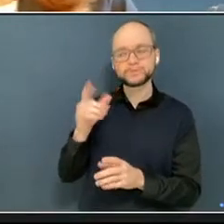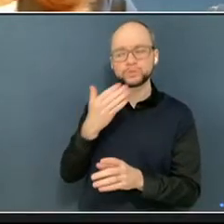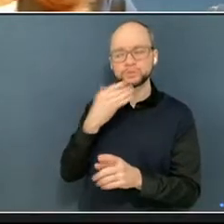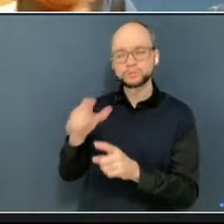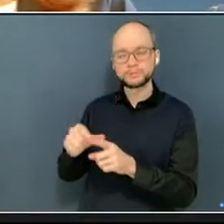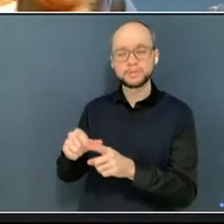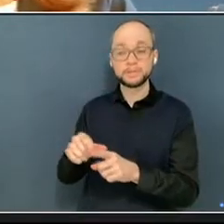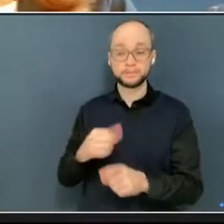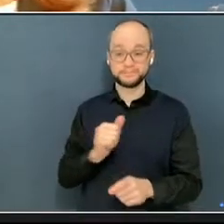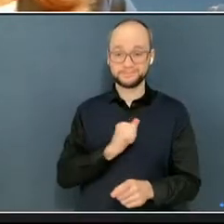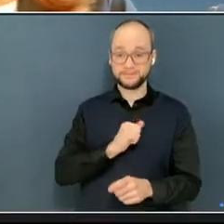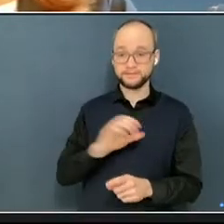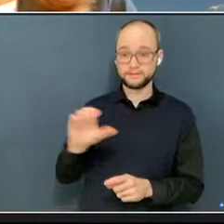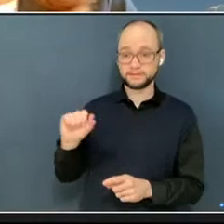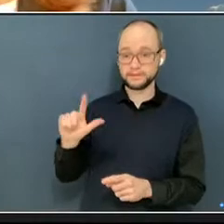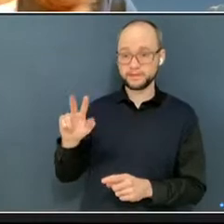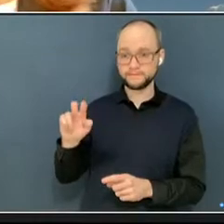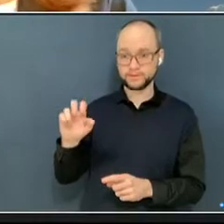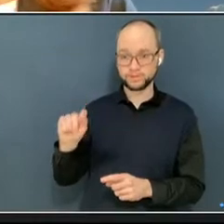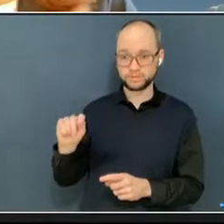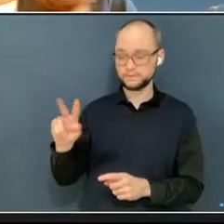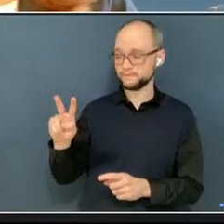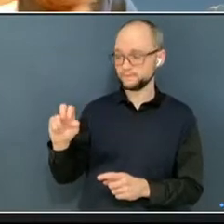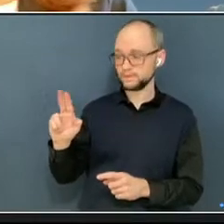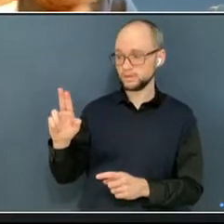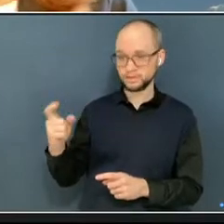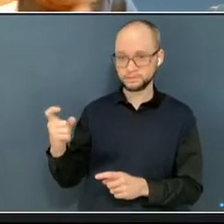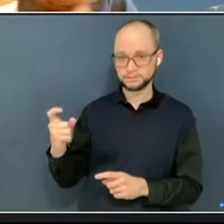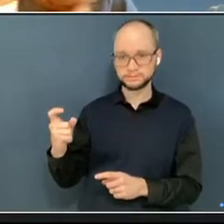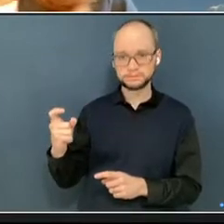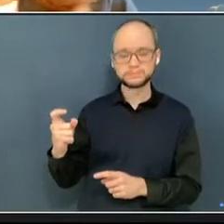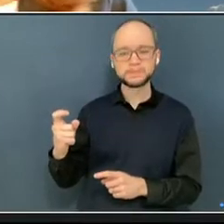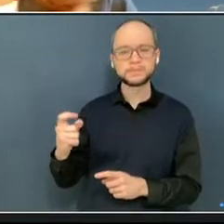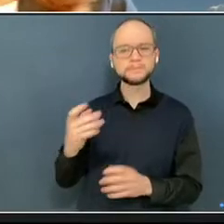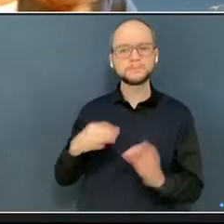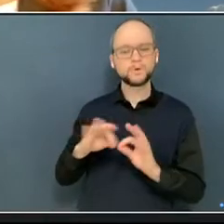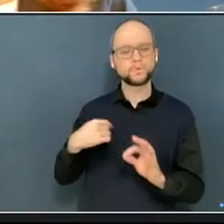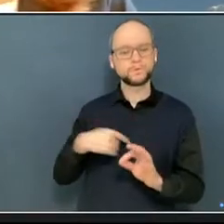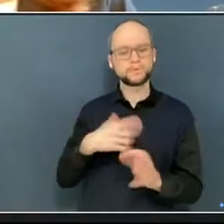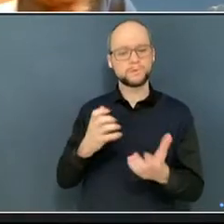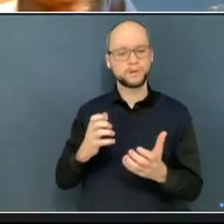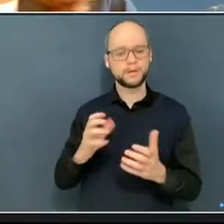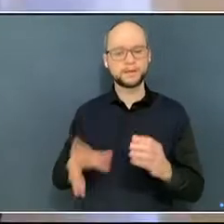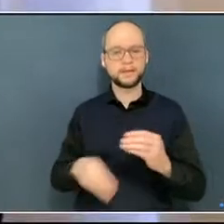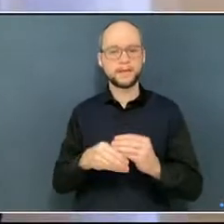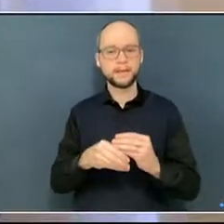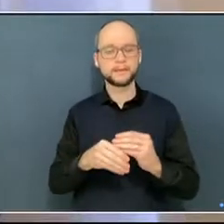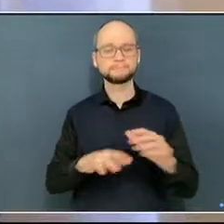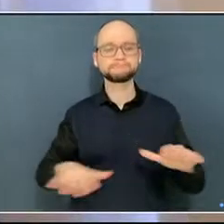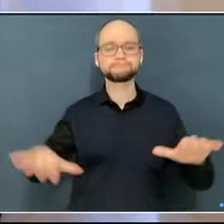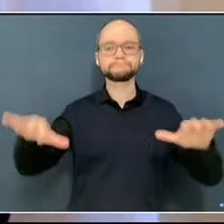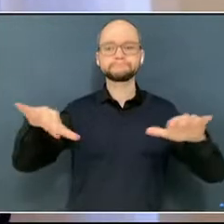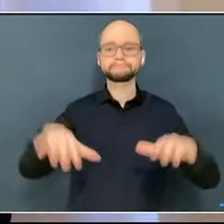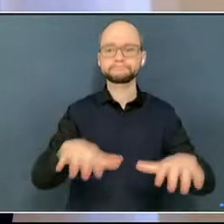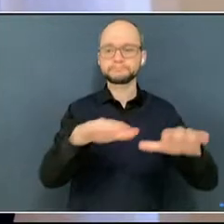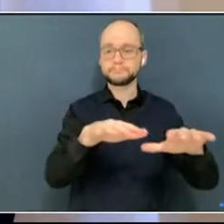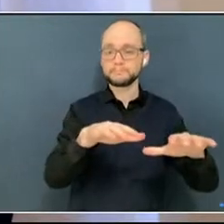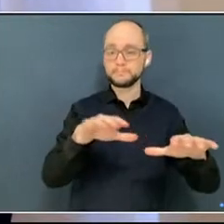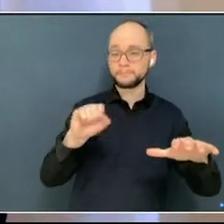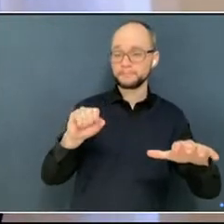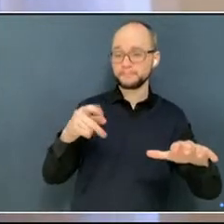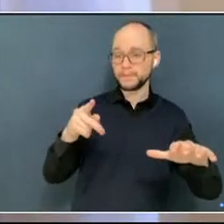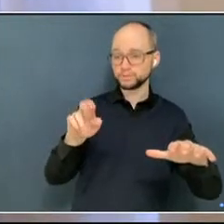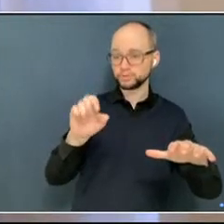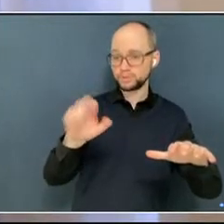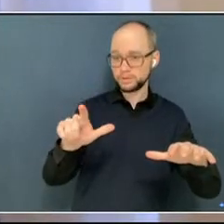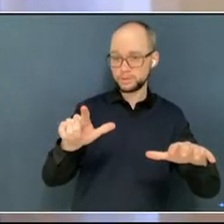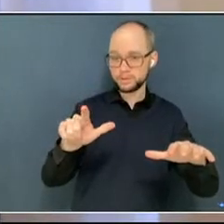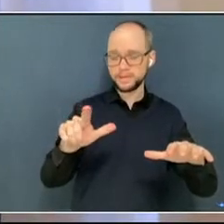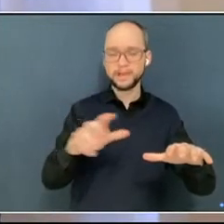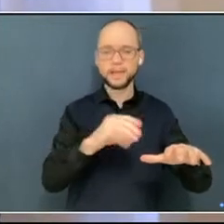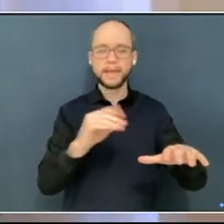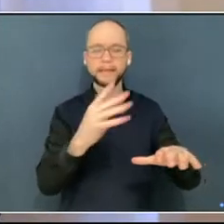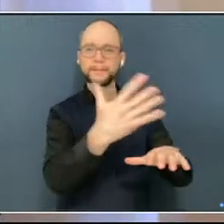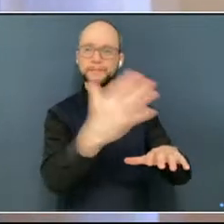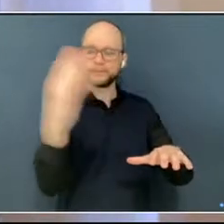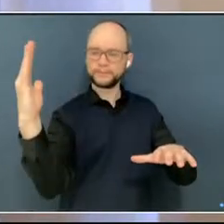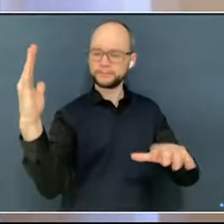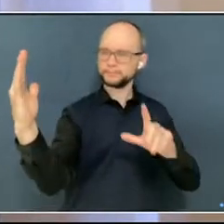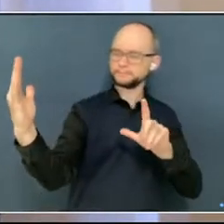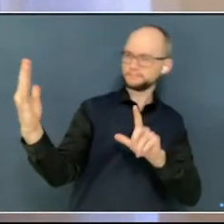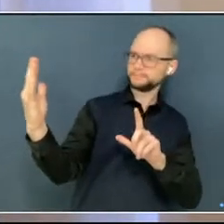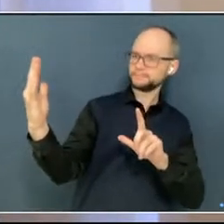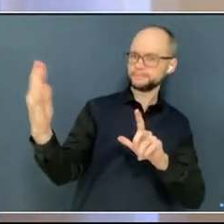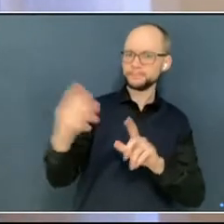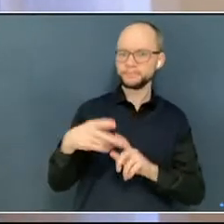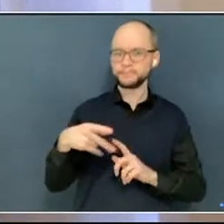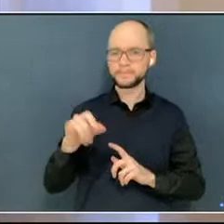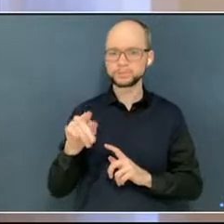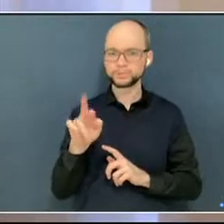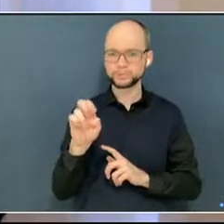sort of add both in terms of scenery both the pastural and picture‑esque, to lay out areas where there were grassy fields,